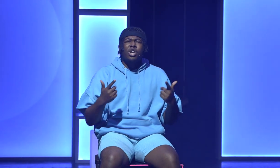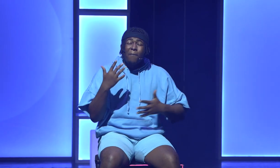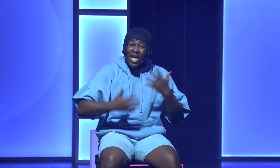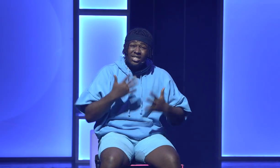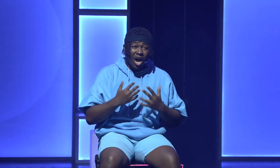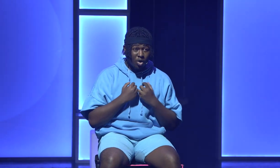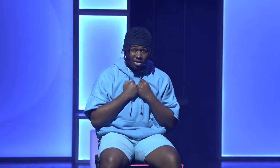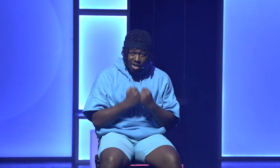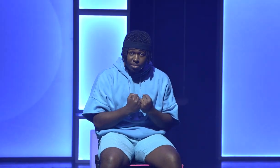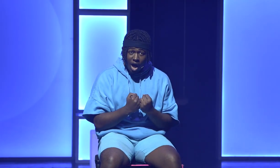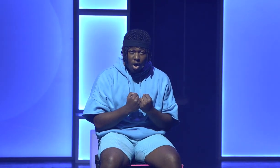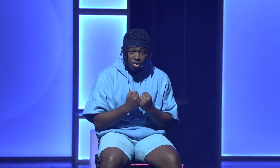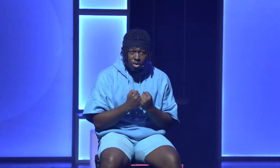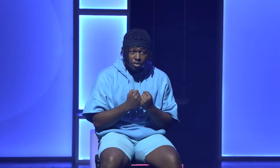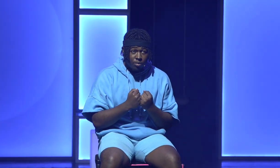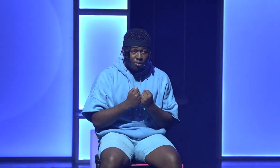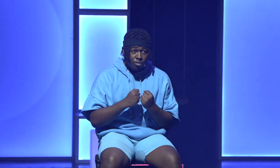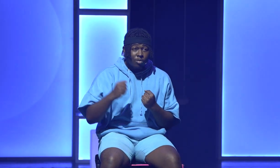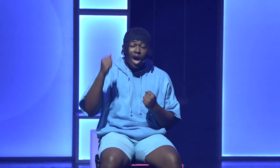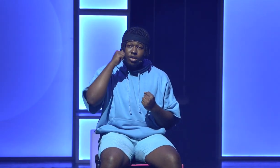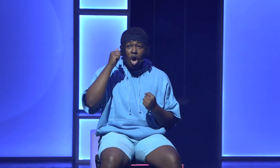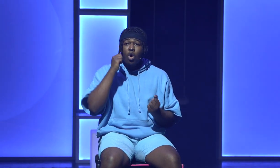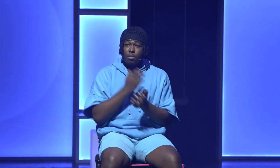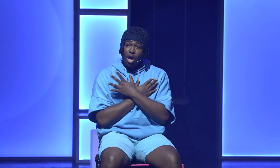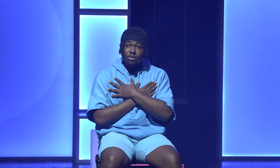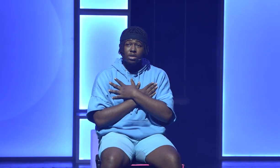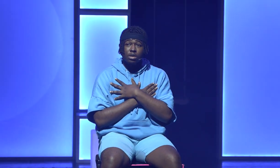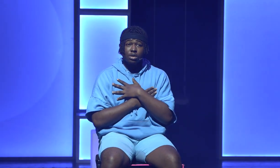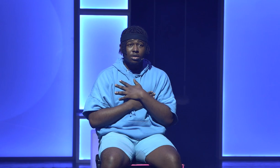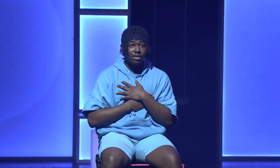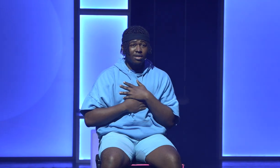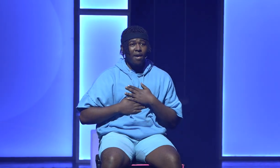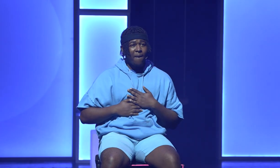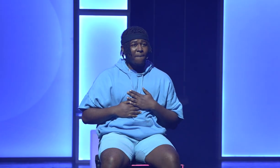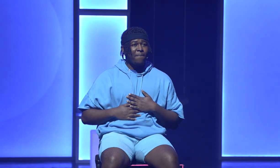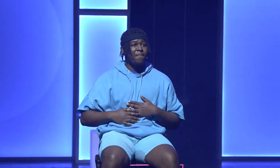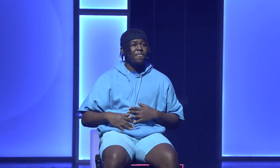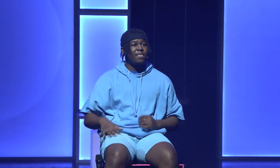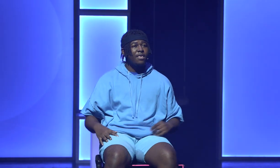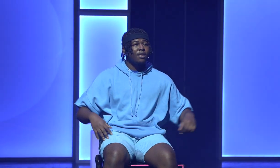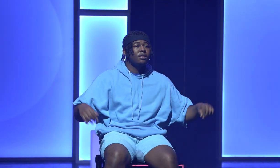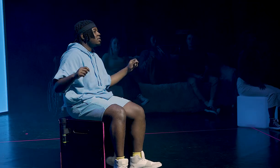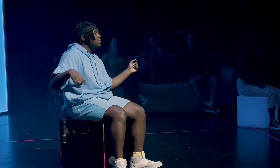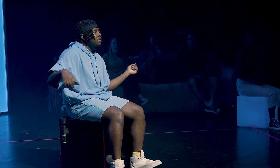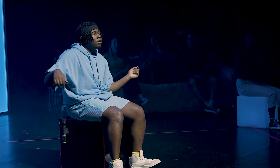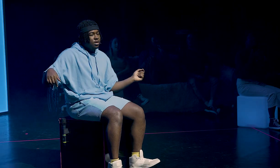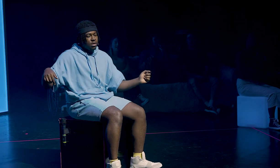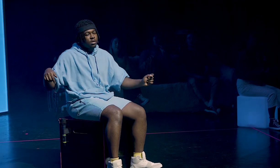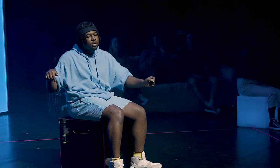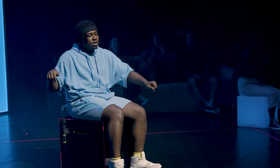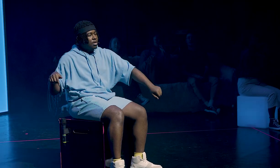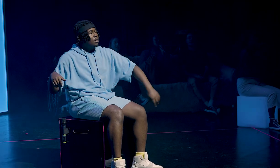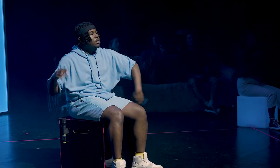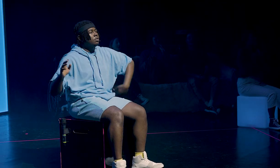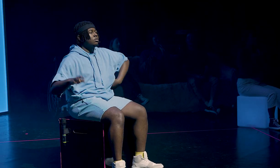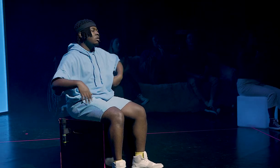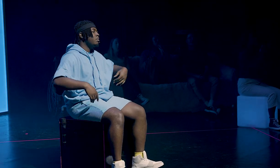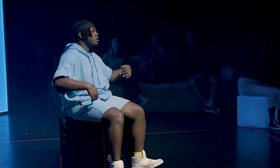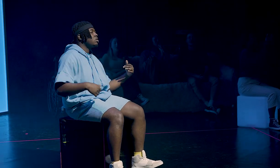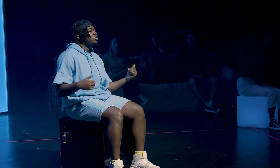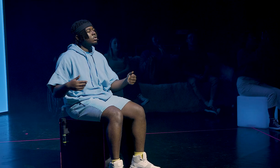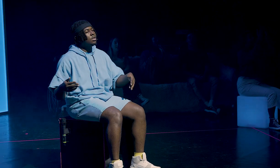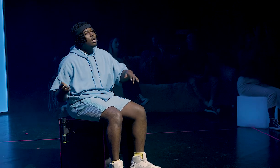[ # Today is going to be a good day, today is going to be a good day # ]